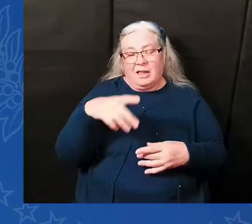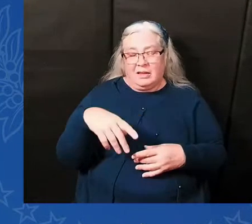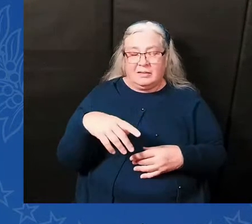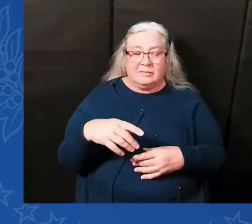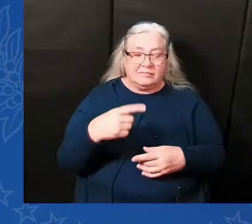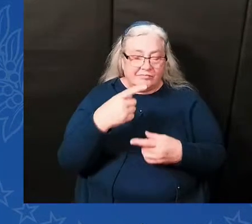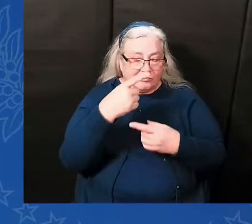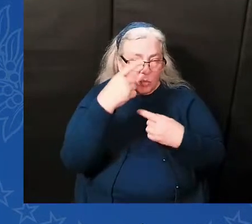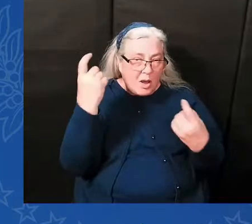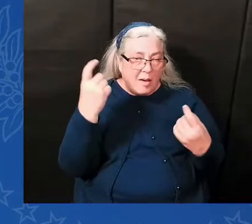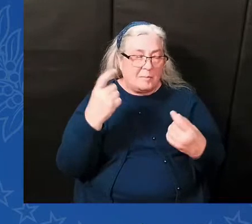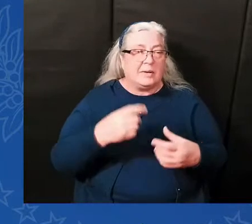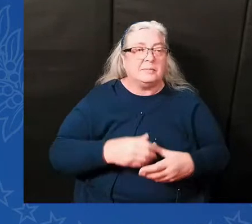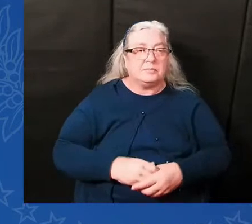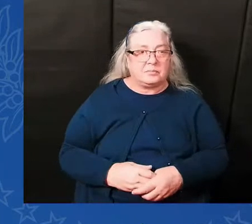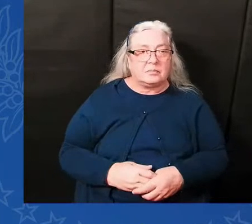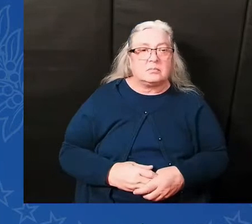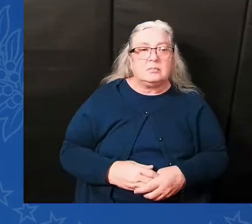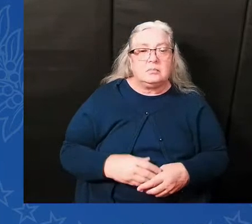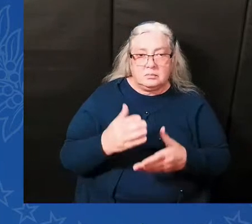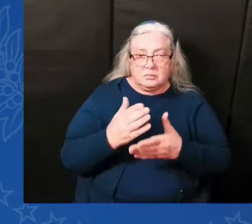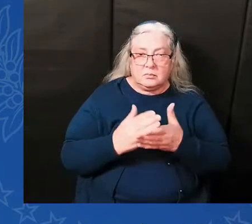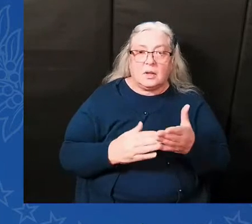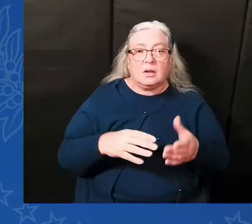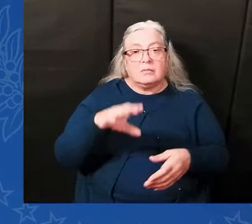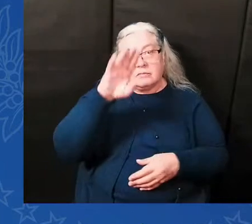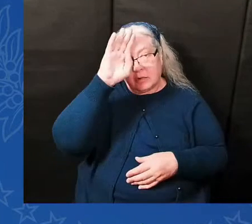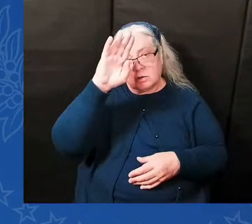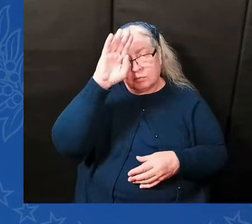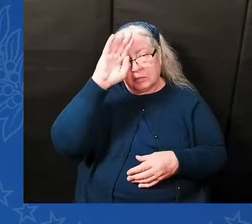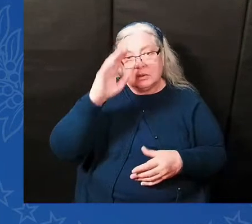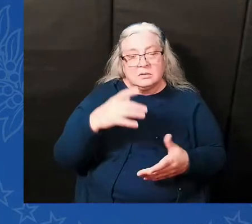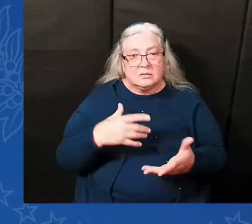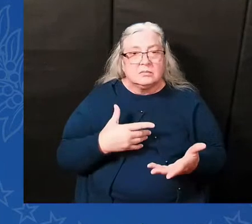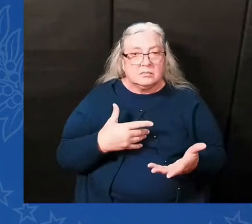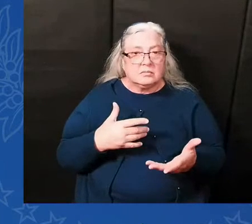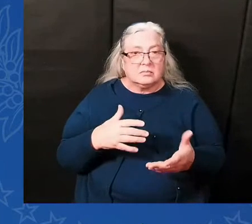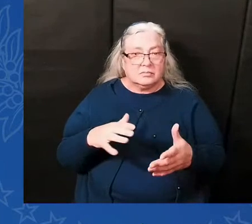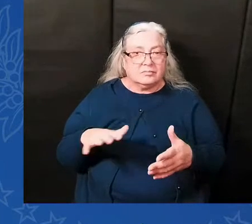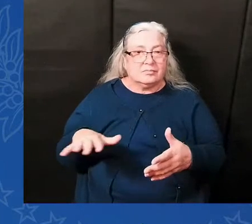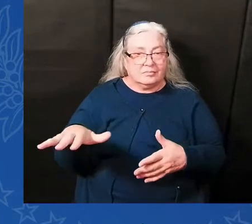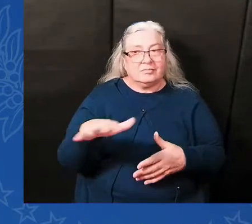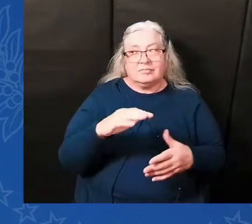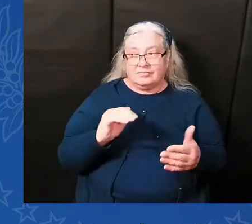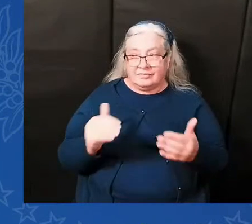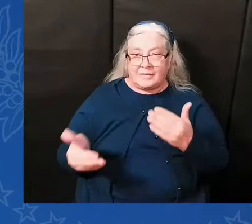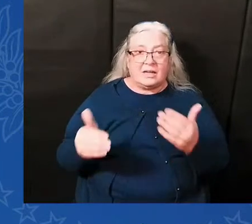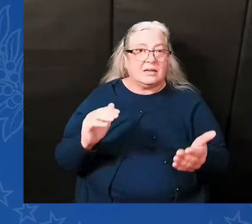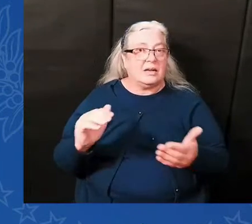but to their families of firefighters who die after experiencing trauma like PSD [sic. PTSD] on duty.